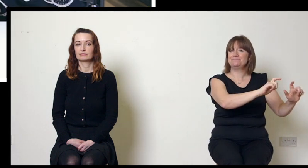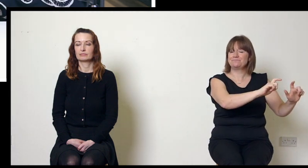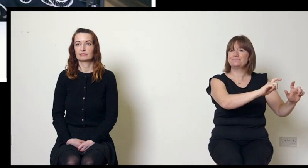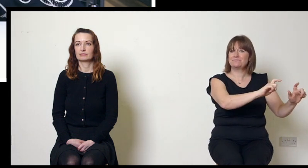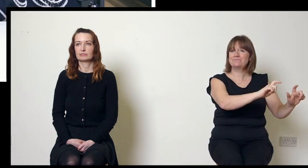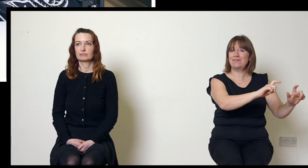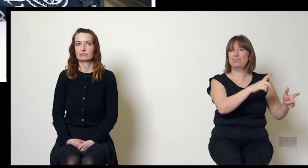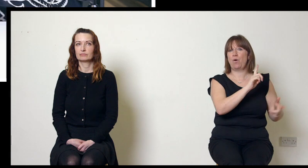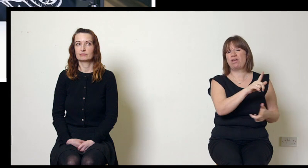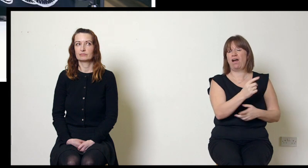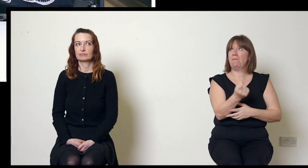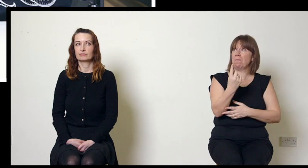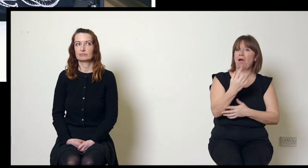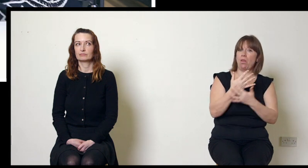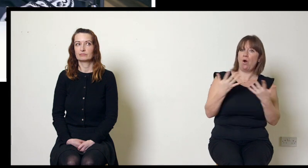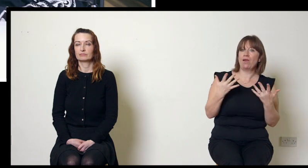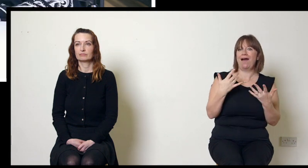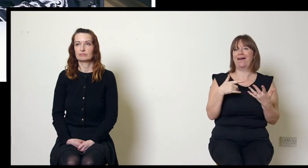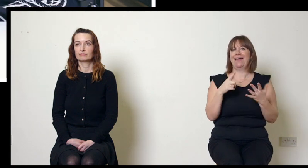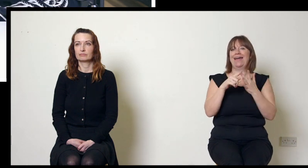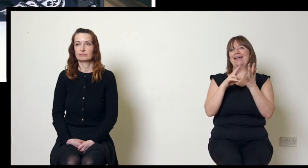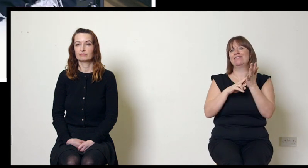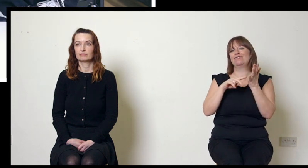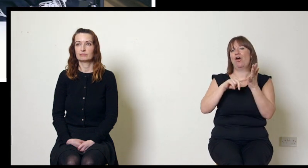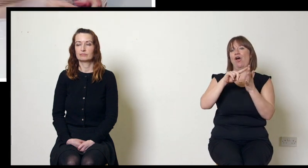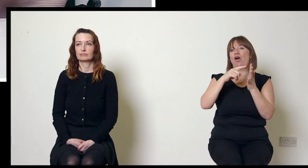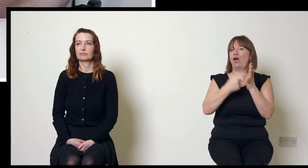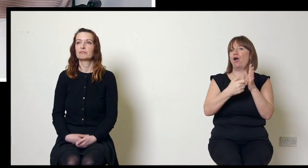So that came up a lot as well about the interconnectedness of different lived experiences.